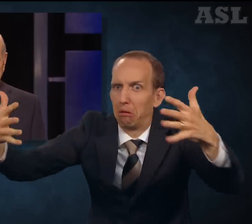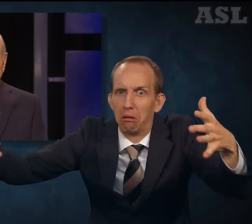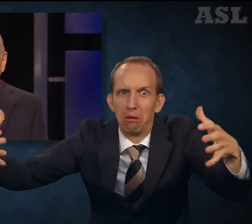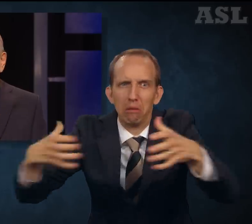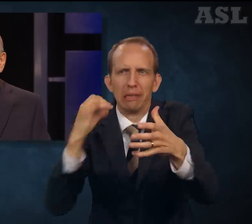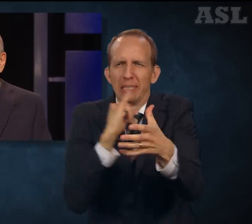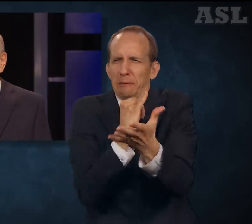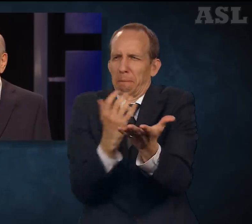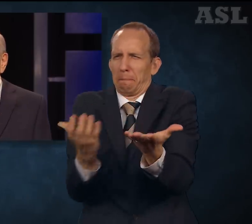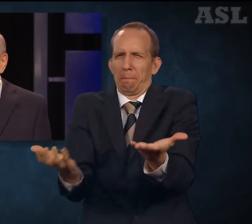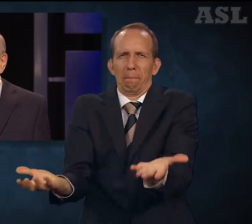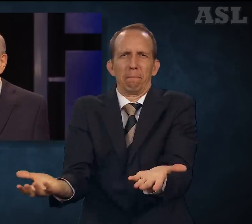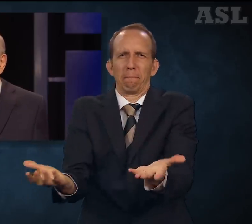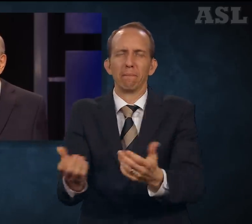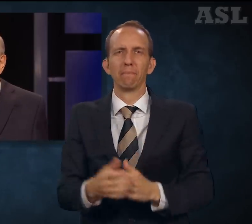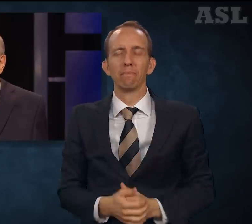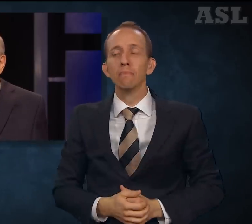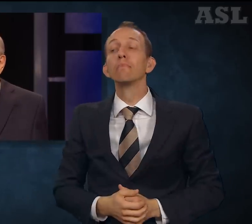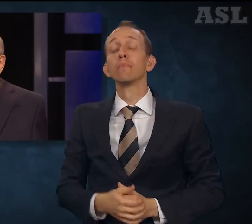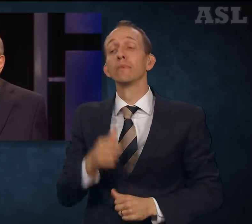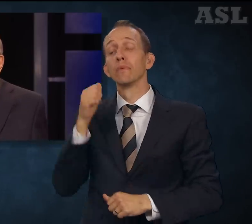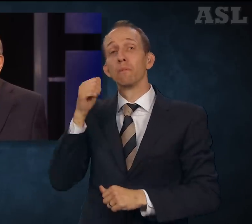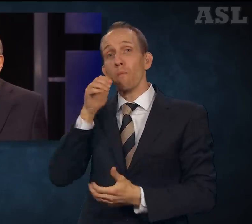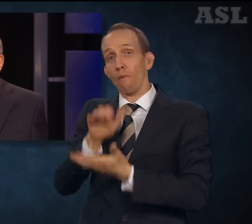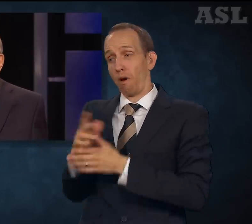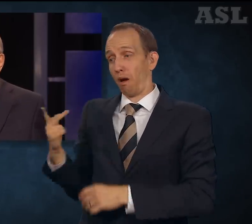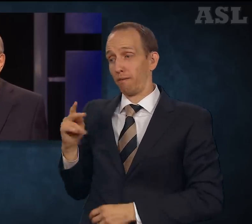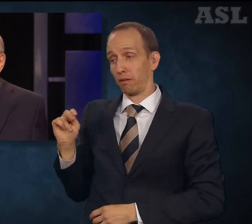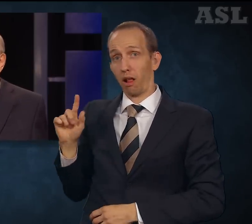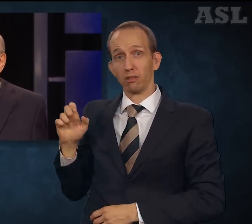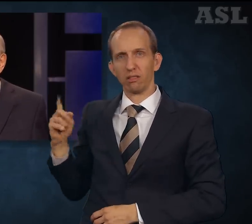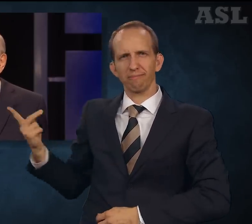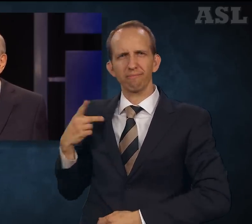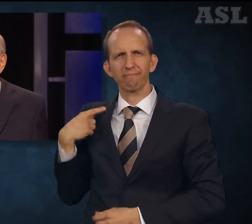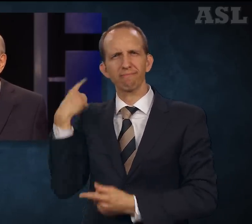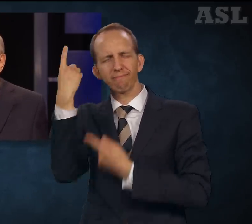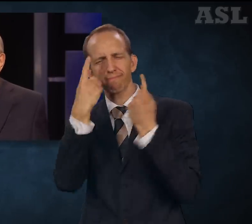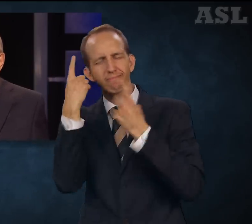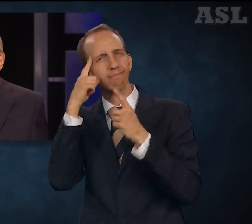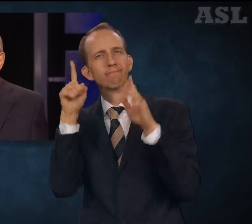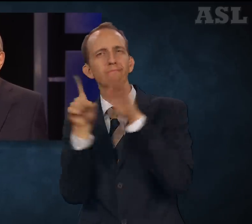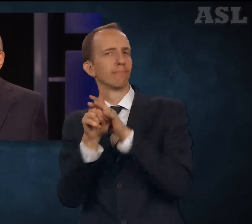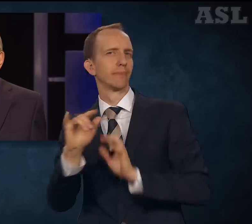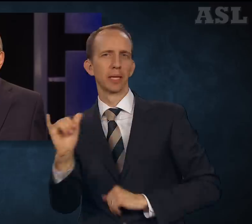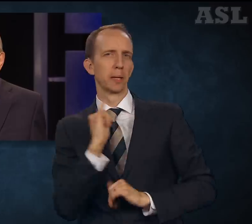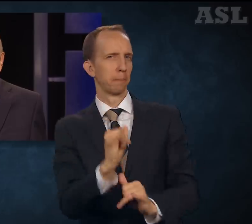ISRAEL?"